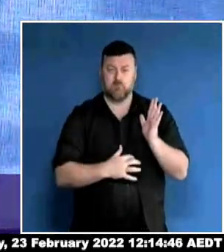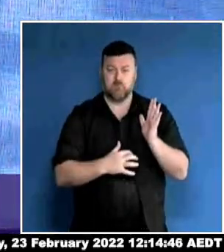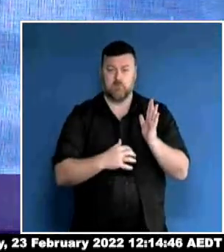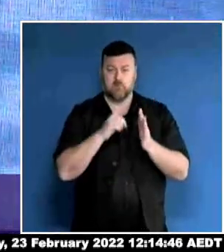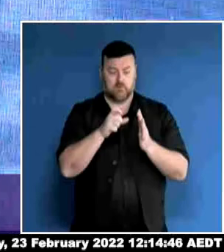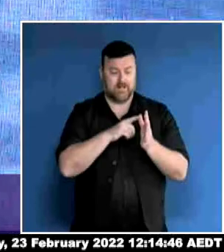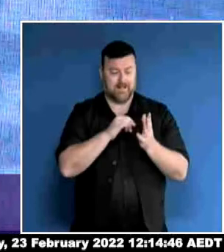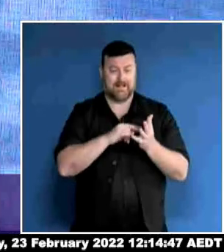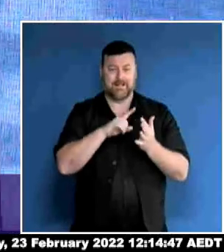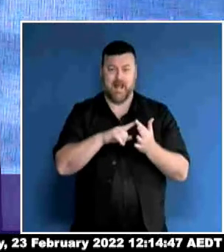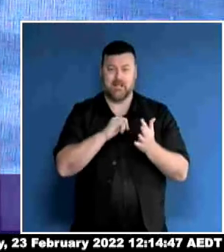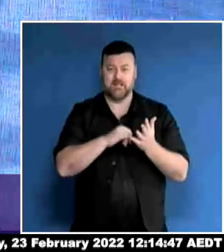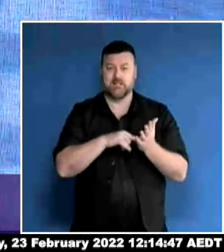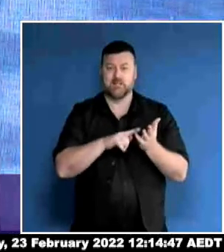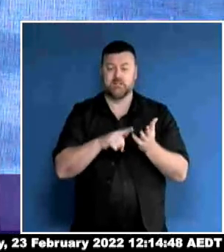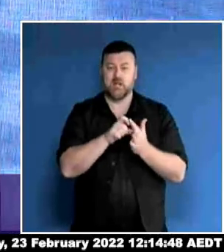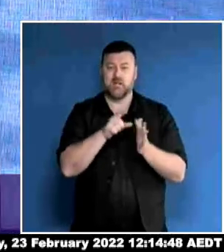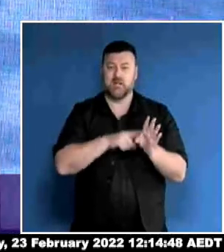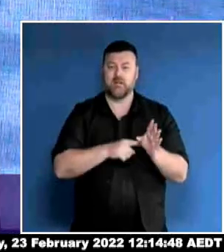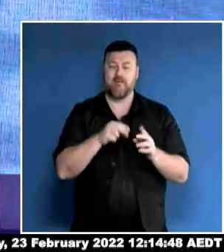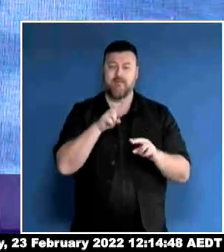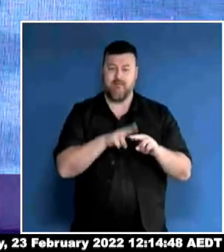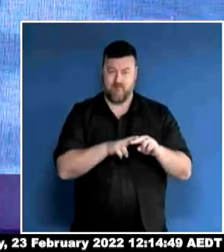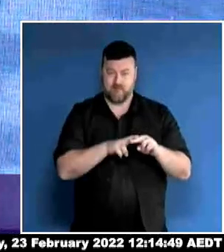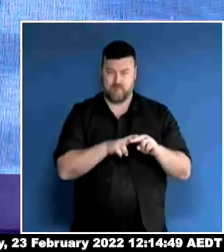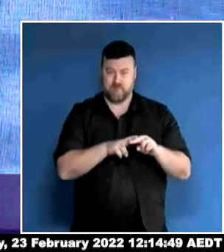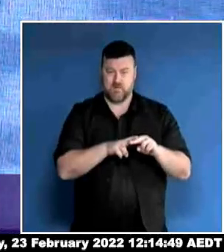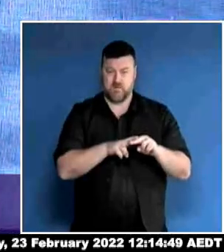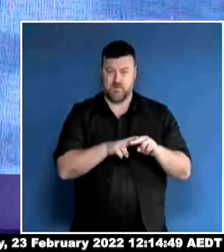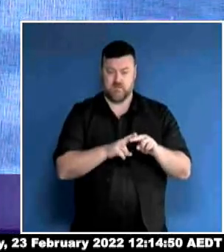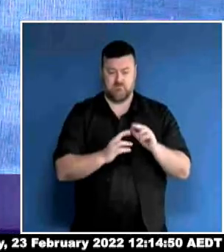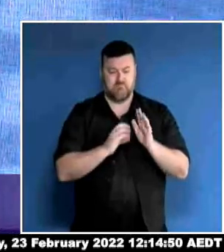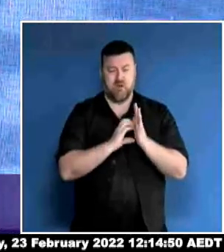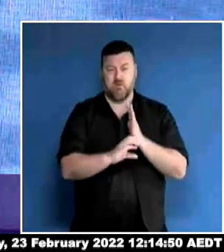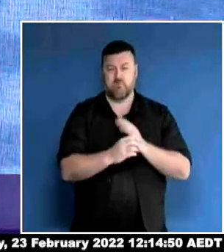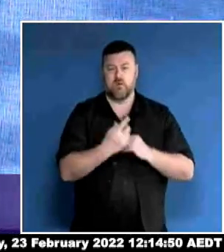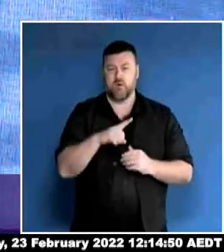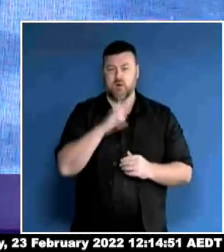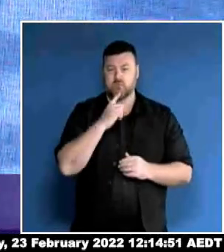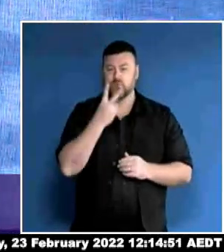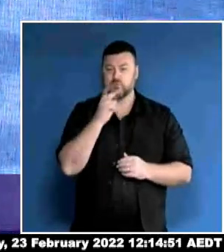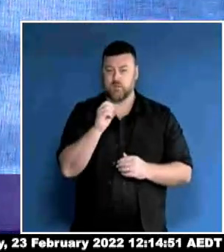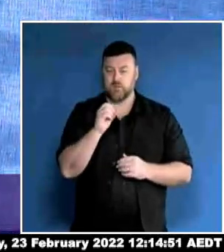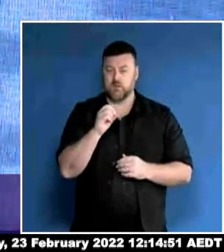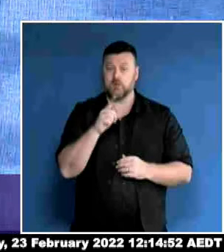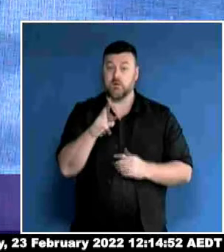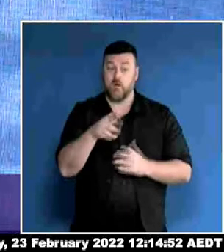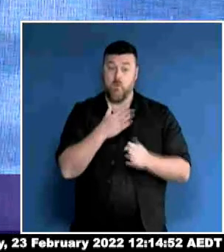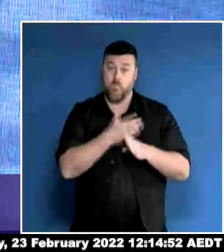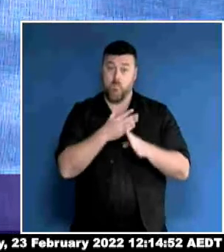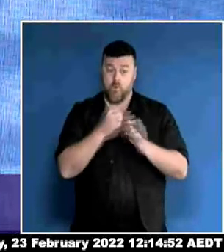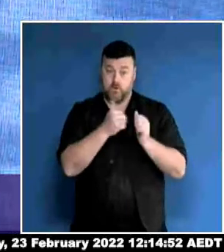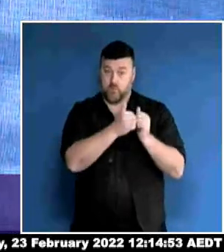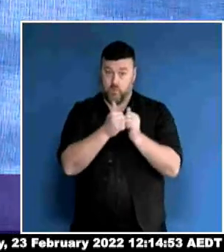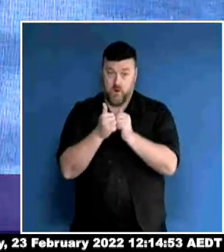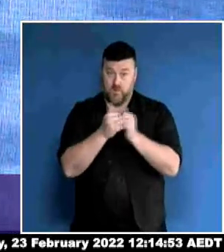statement - of where working together, that is, in your role at YDAS, with a DES provider